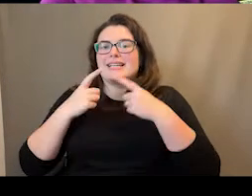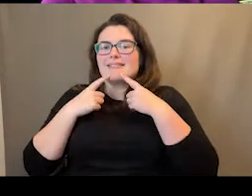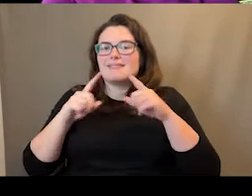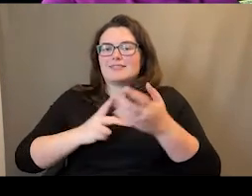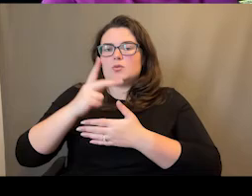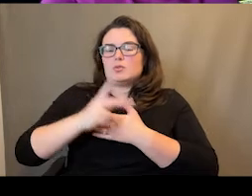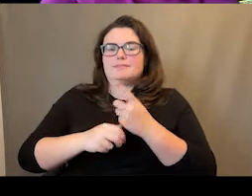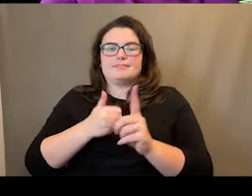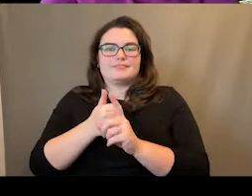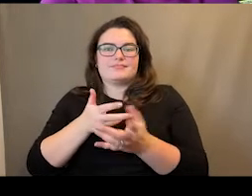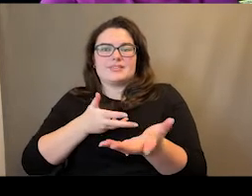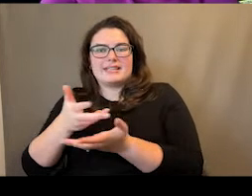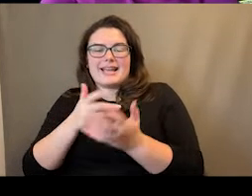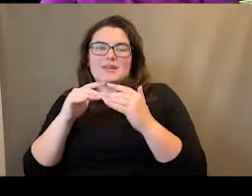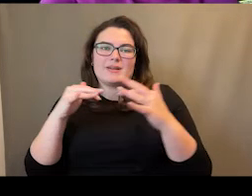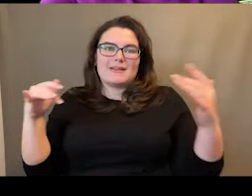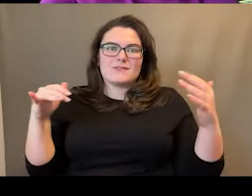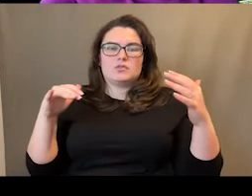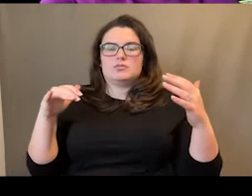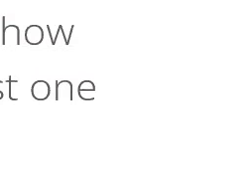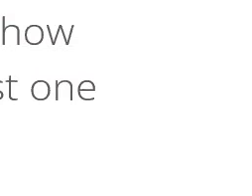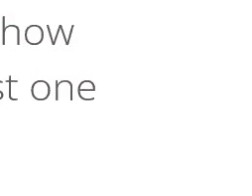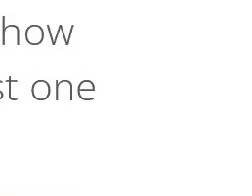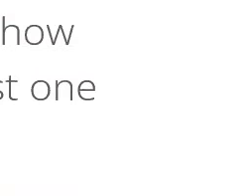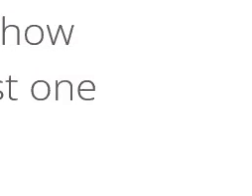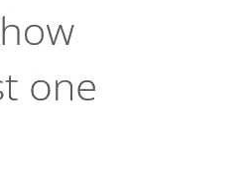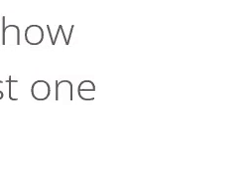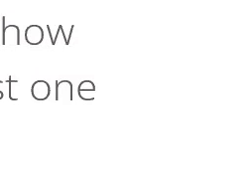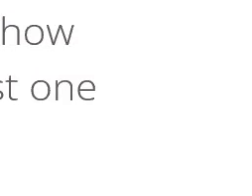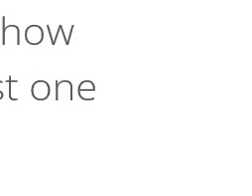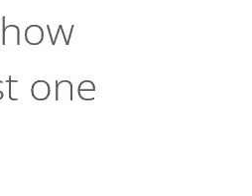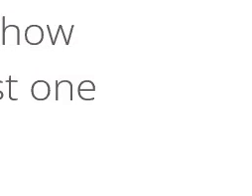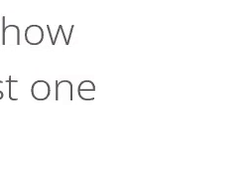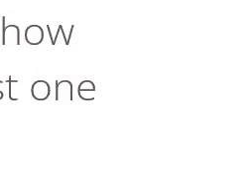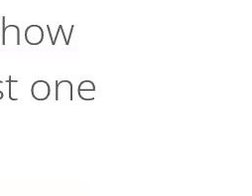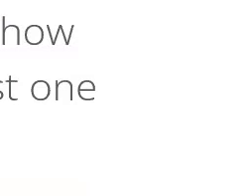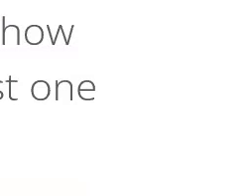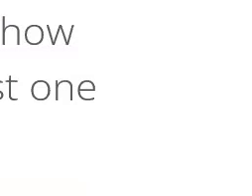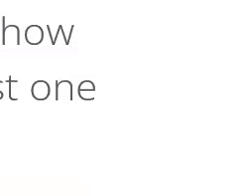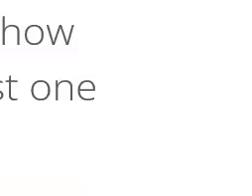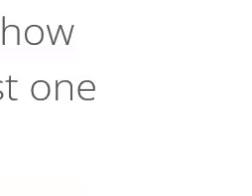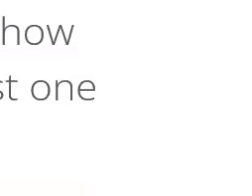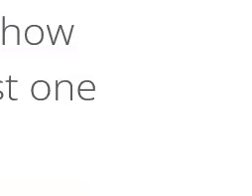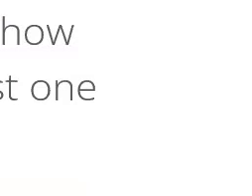diverse groups and are inclusive. I mentioned that I was going to talk about the Build and Broaden Program.